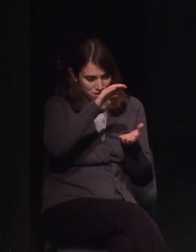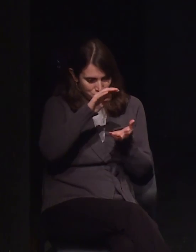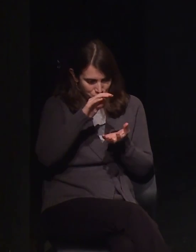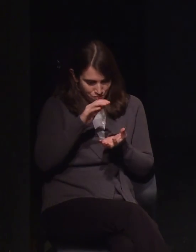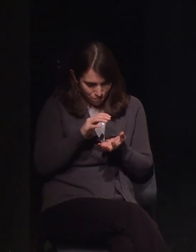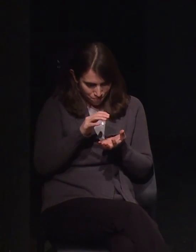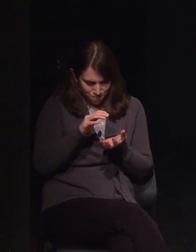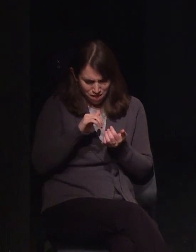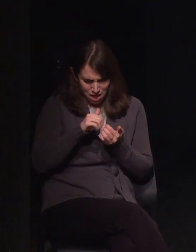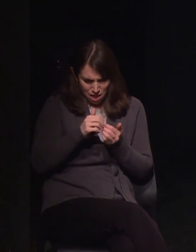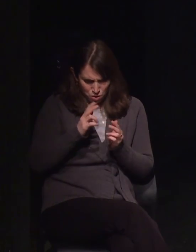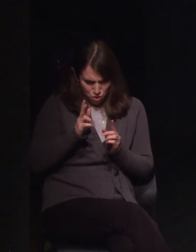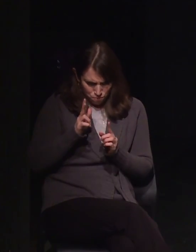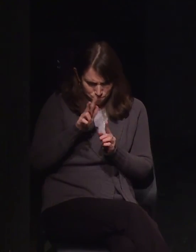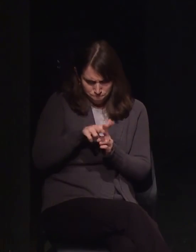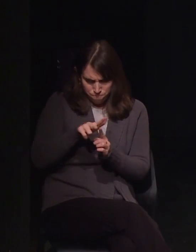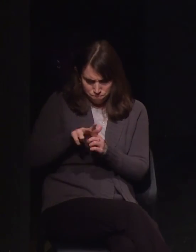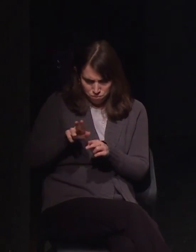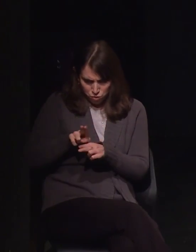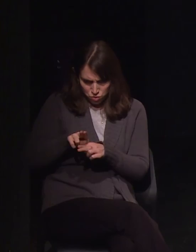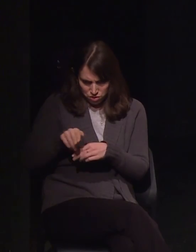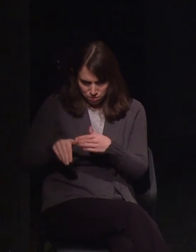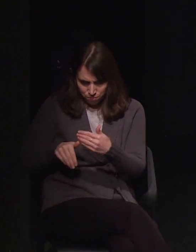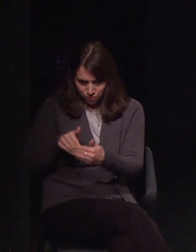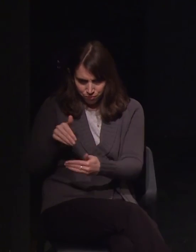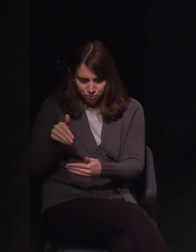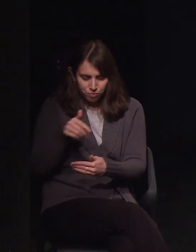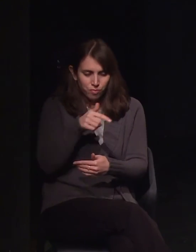I think if you teach multiple intelligences and you teach artistic habits of mind, and